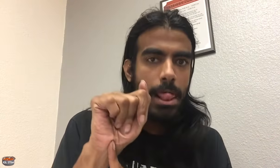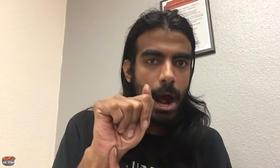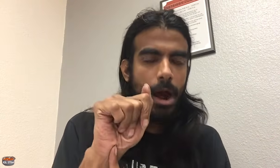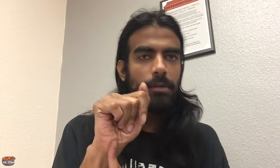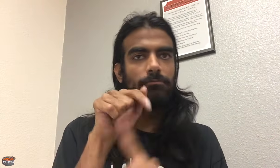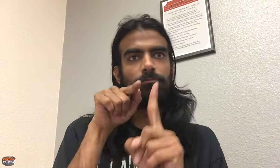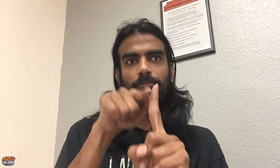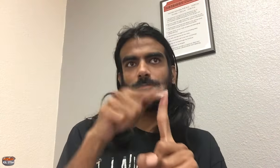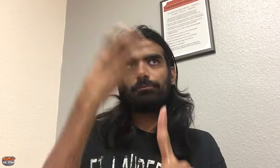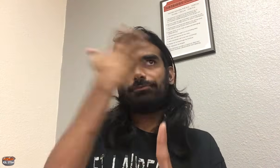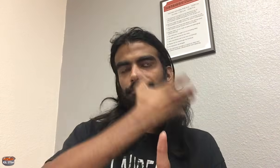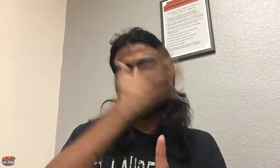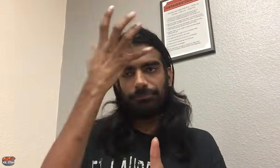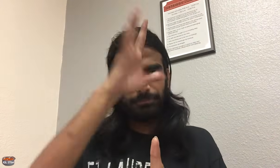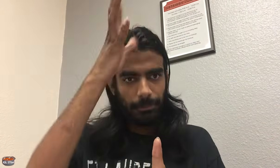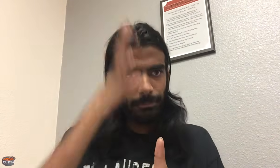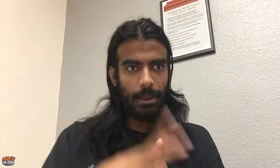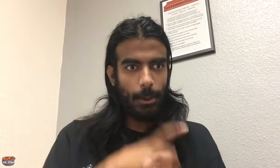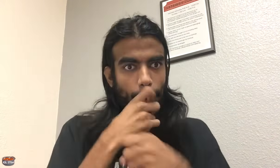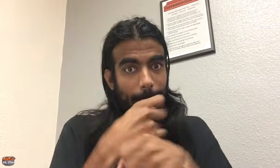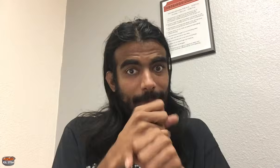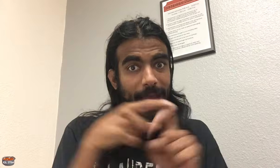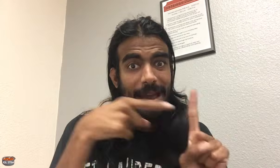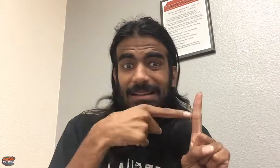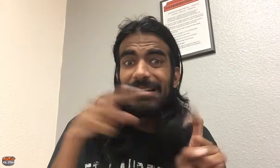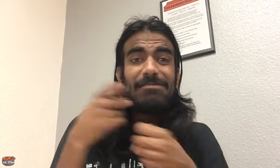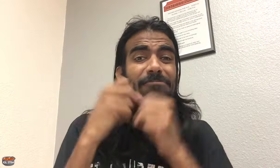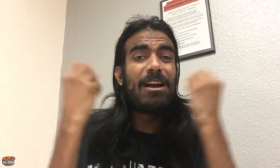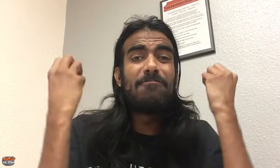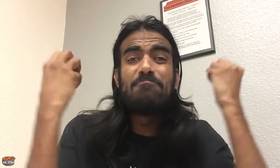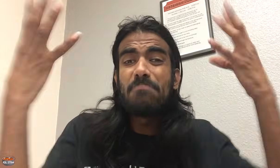Defula or Deaf Dracula and the man who